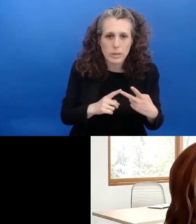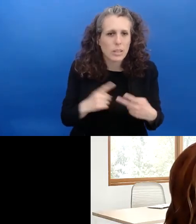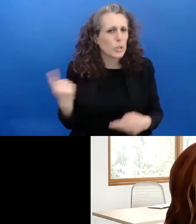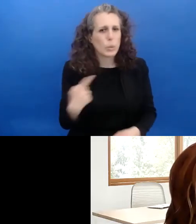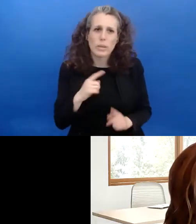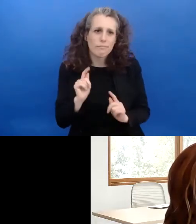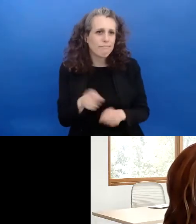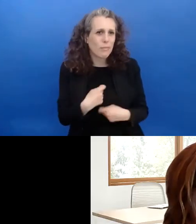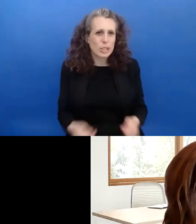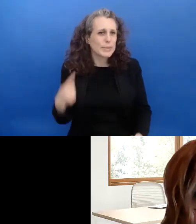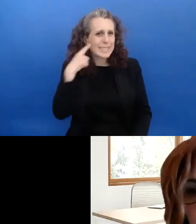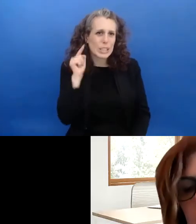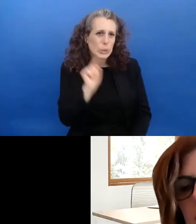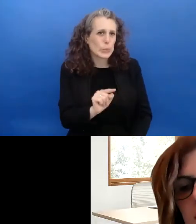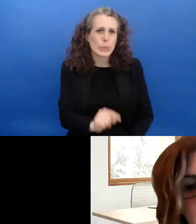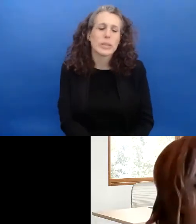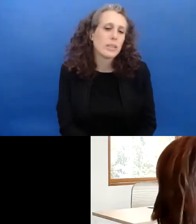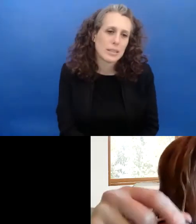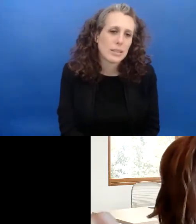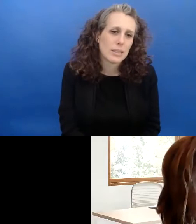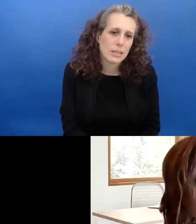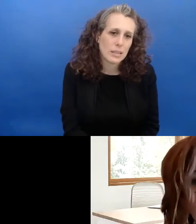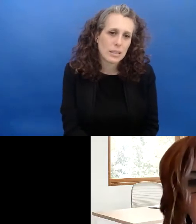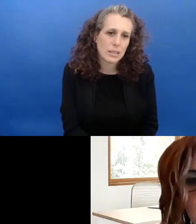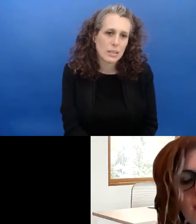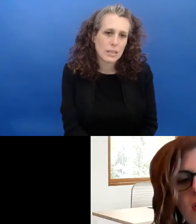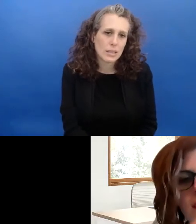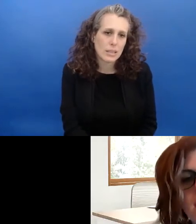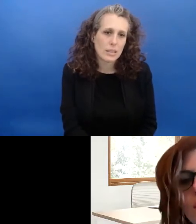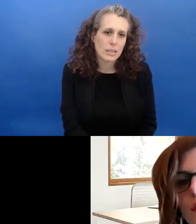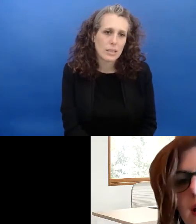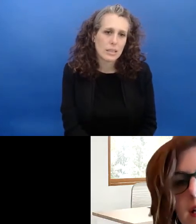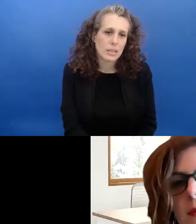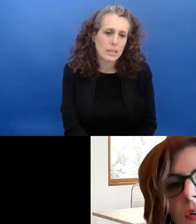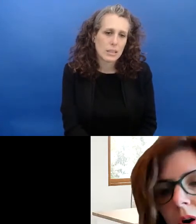you let's hear you bethany let me try it with my mic thank you for letting me know